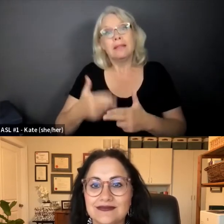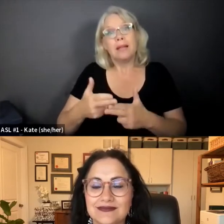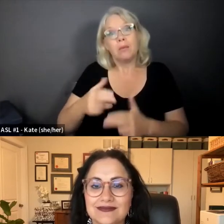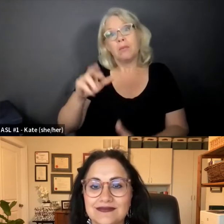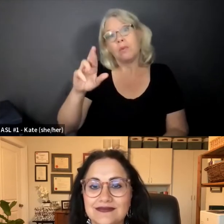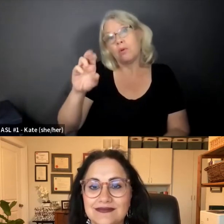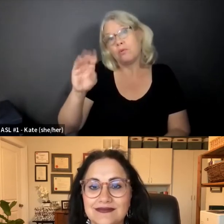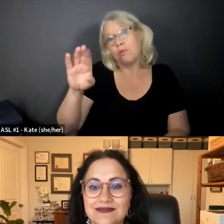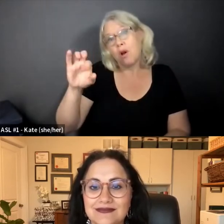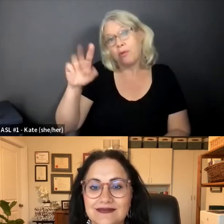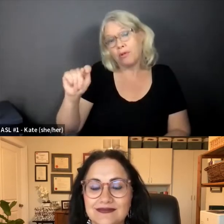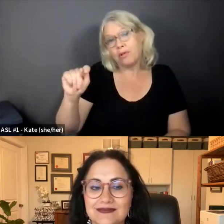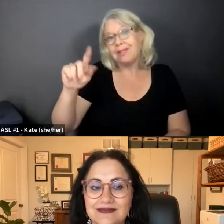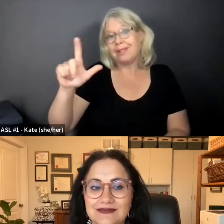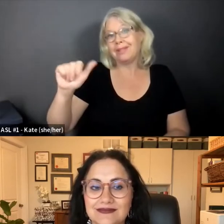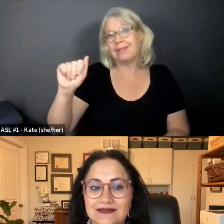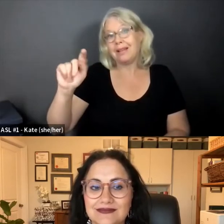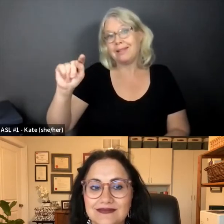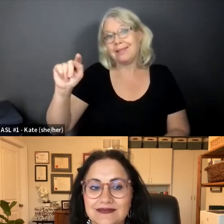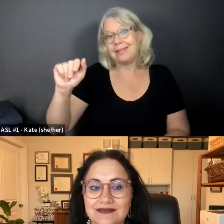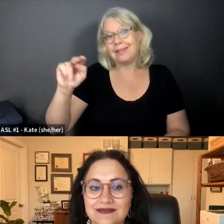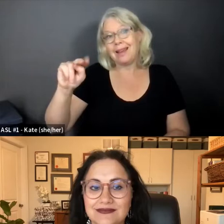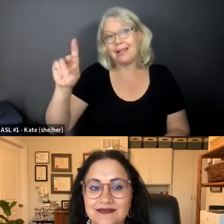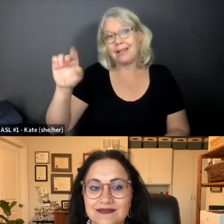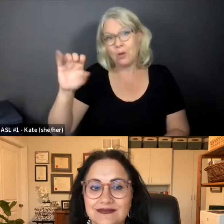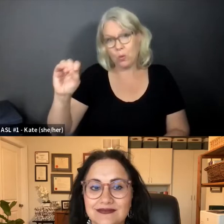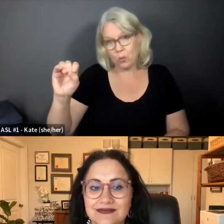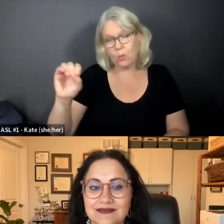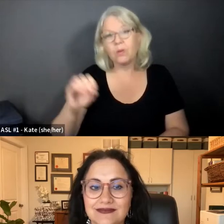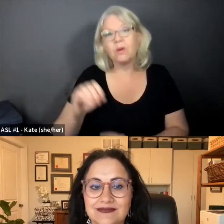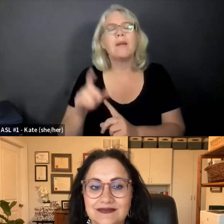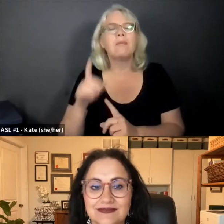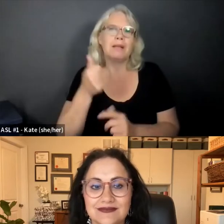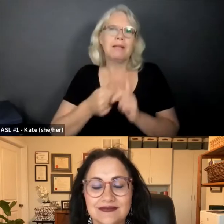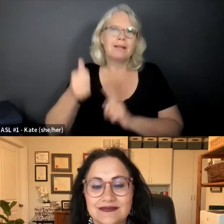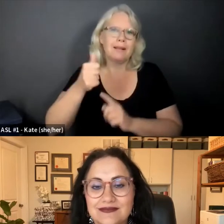I AM THE EXECUTIVE DIRECTOR HERE AT ARCH DISABILITY LAW CENTRE.